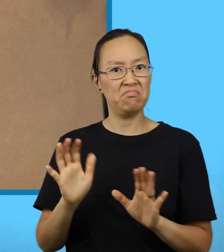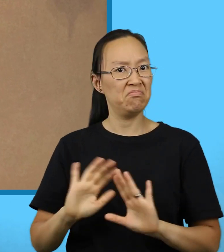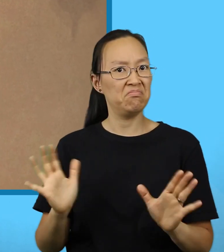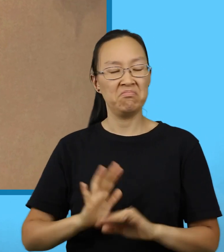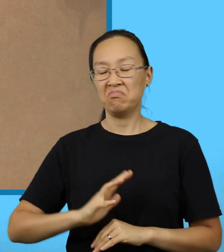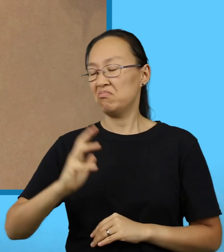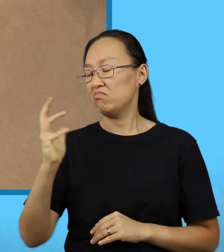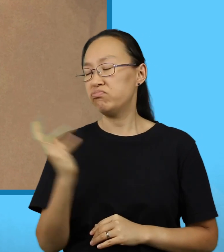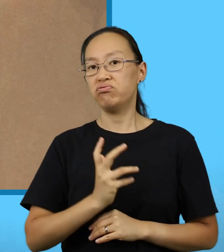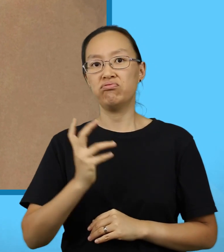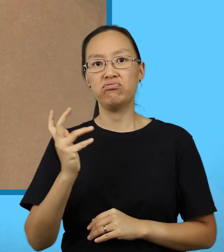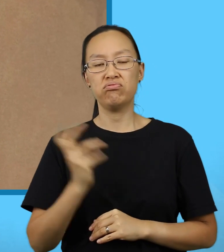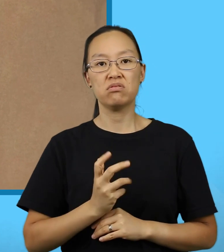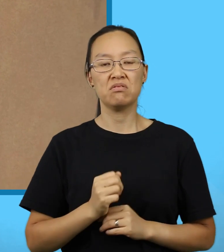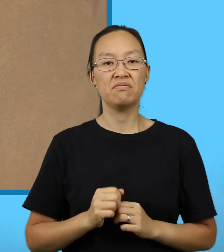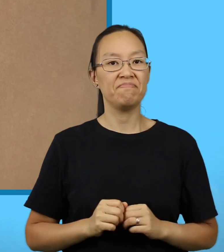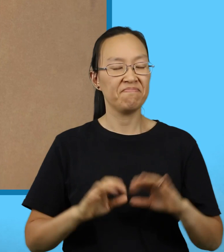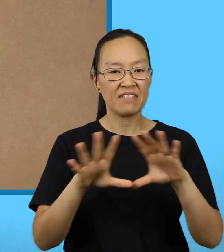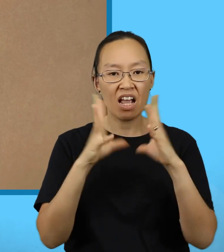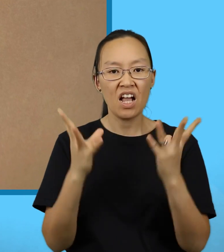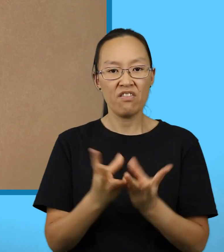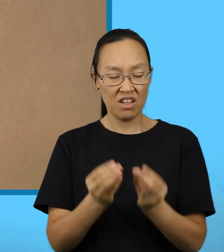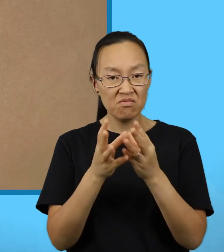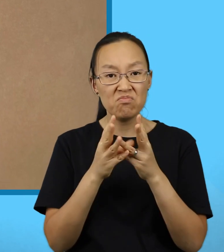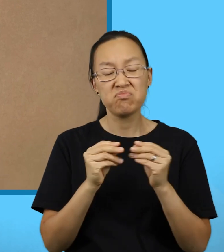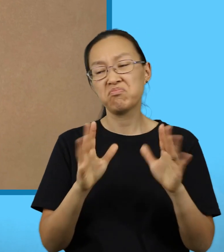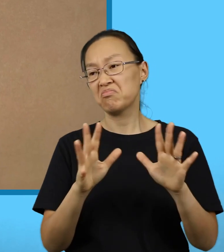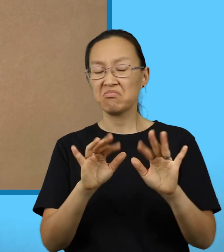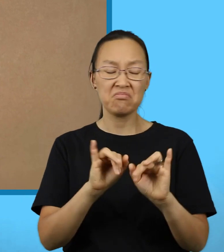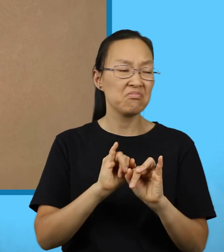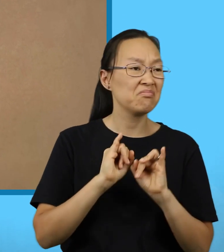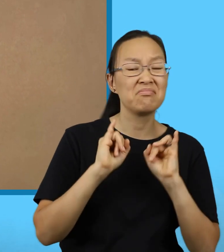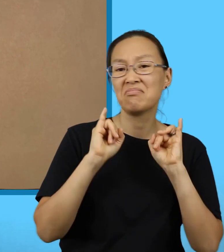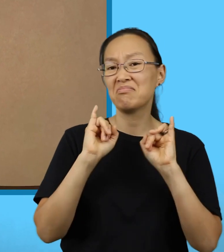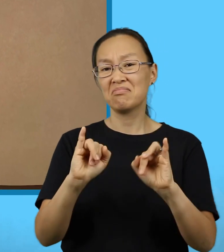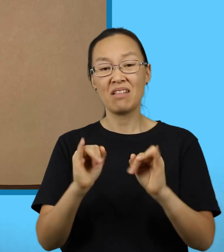what price could be paid to make it all right? So much damage is done.